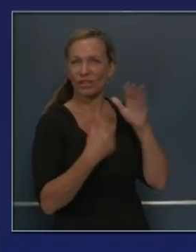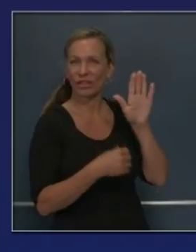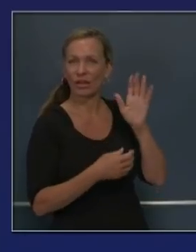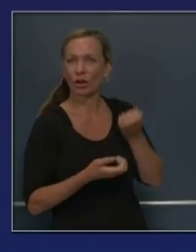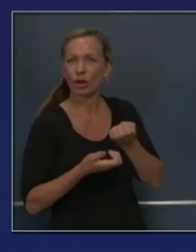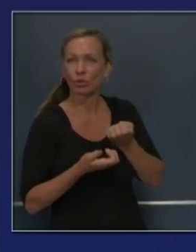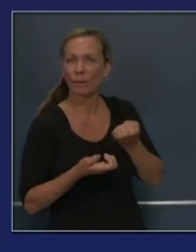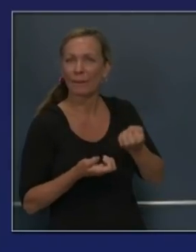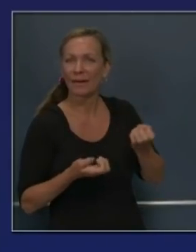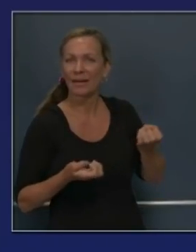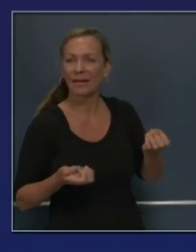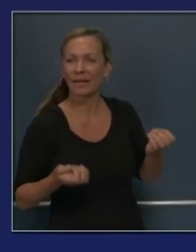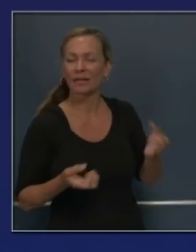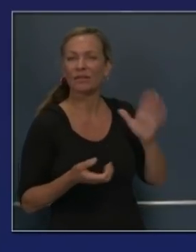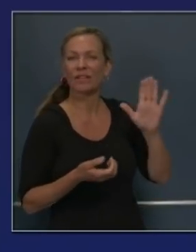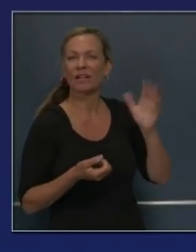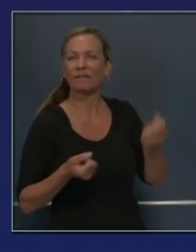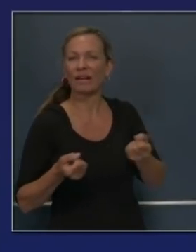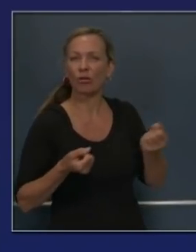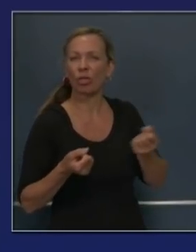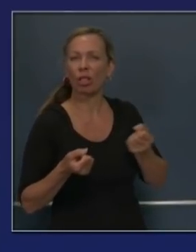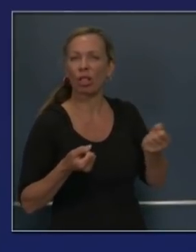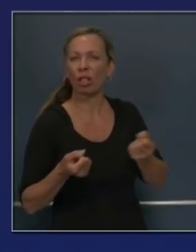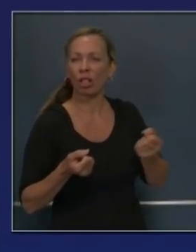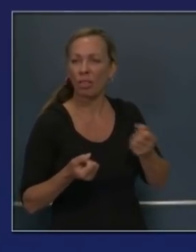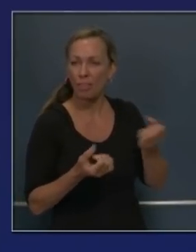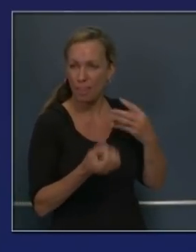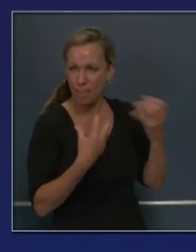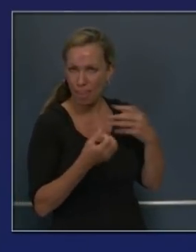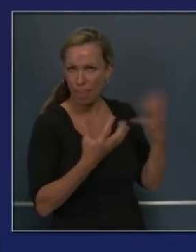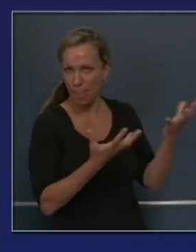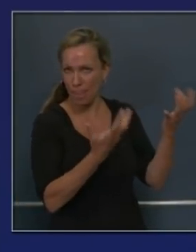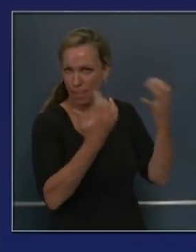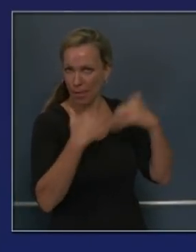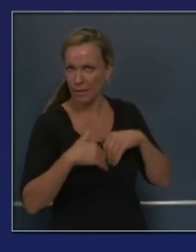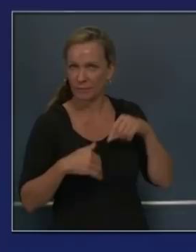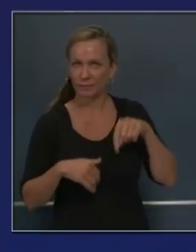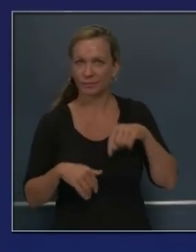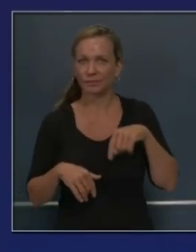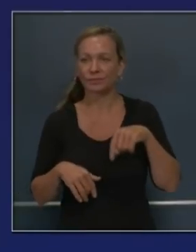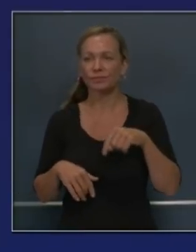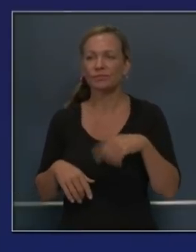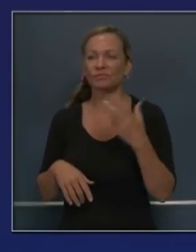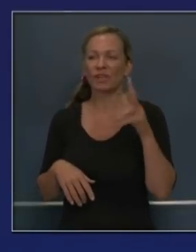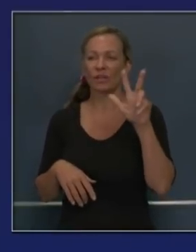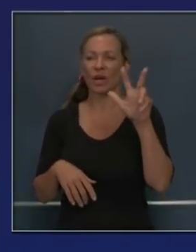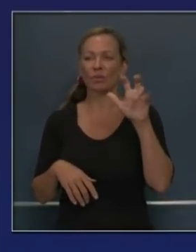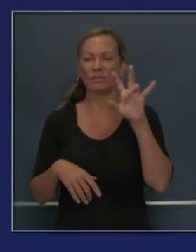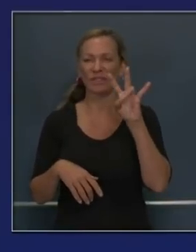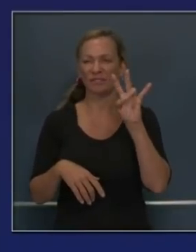ARE GETTING TYPE I HELICOPTER TYPE SUPPORT FROM IDAHO, UTAH, ARIZONA, AND KANSAS. WE HAVE 91 ENGINES THAT HAVE COME IN FROM NEW MEXICO, TEXAS, OREGON, UTAH, WASHINGTON, AS